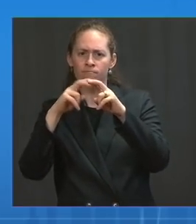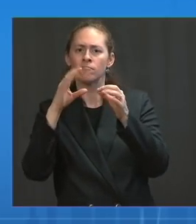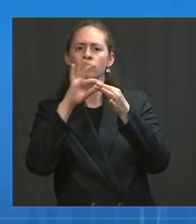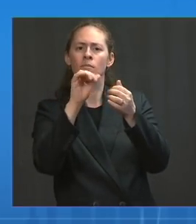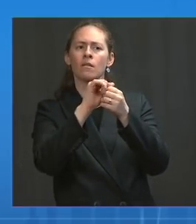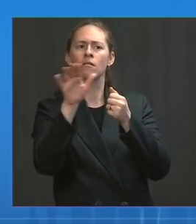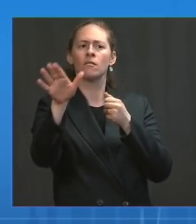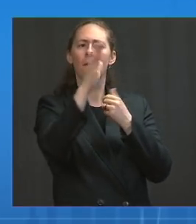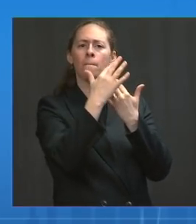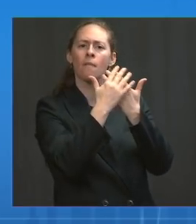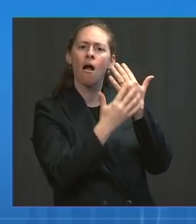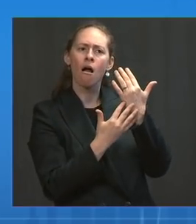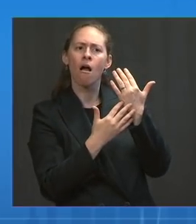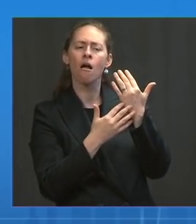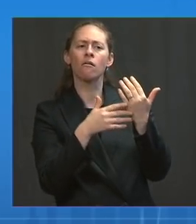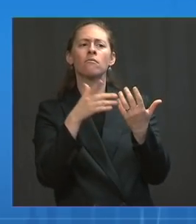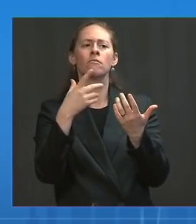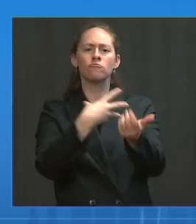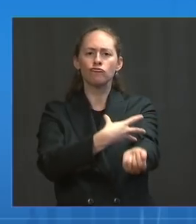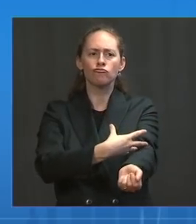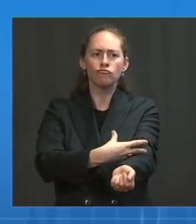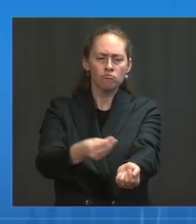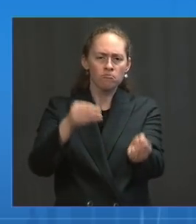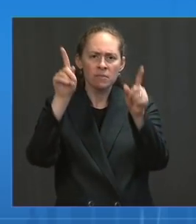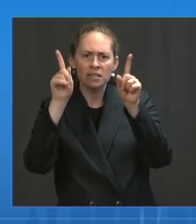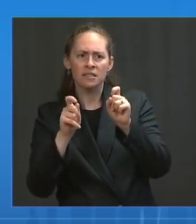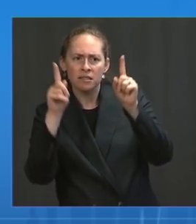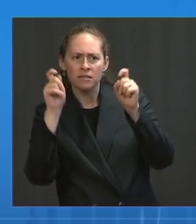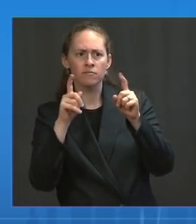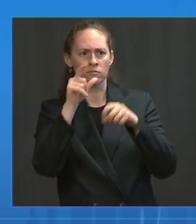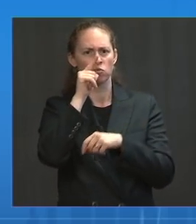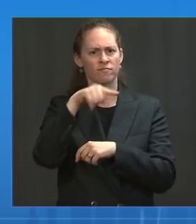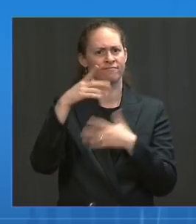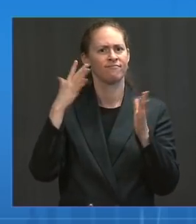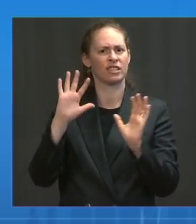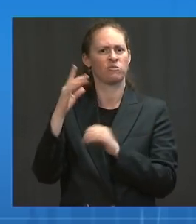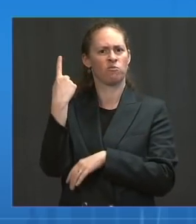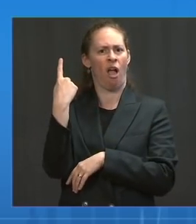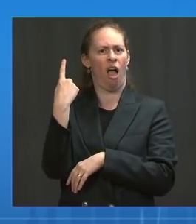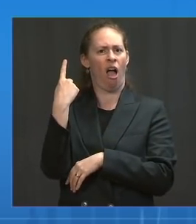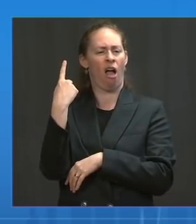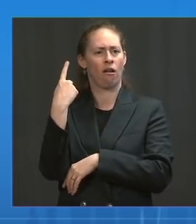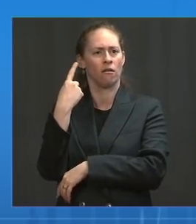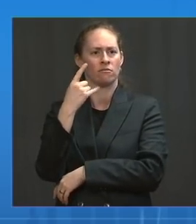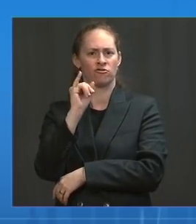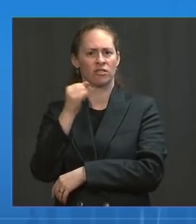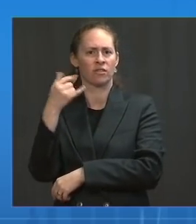vaccinated with the typical single dose of J&J vaccine and it covered the Delta variants